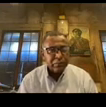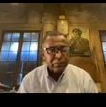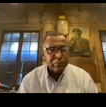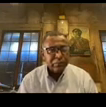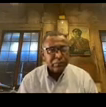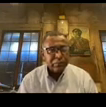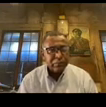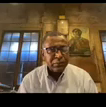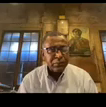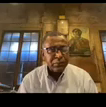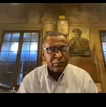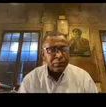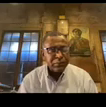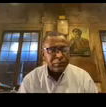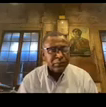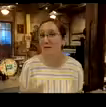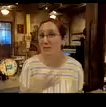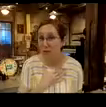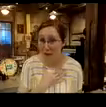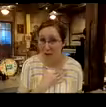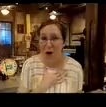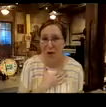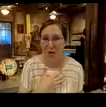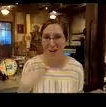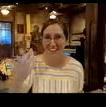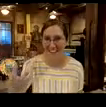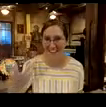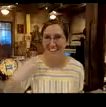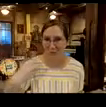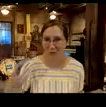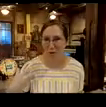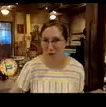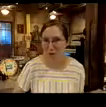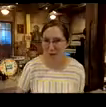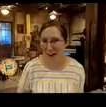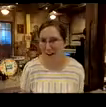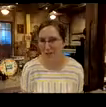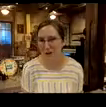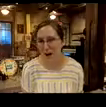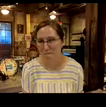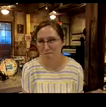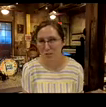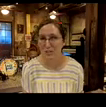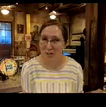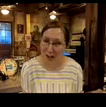those two songs were a trigger So that was good for me to know And remember to kind of use different kinds